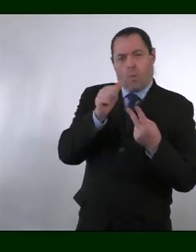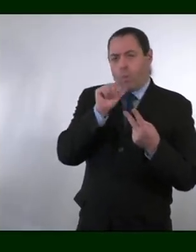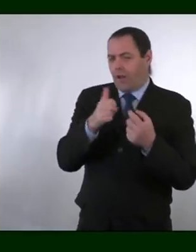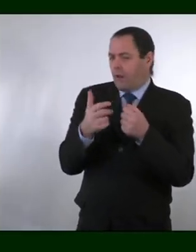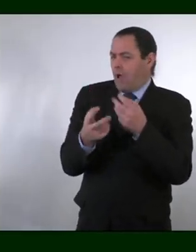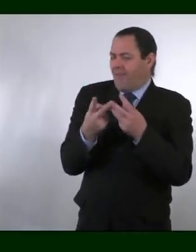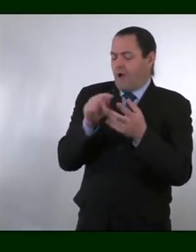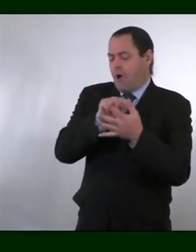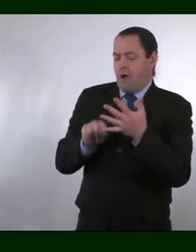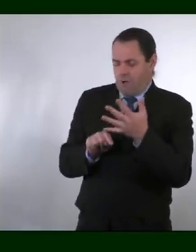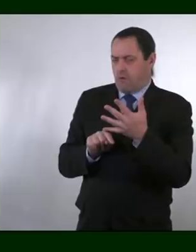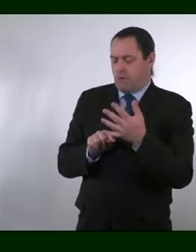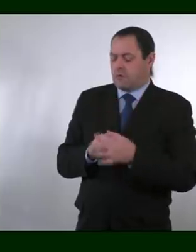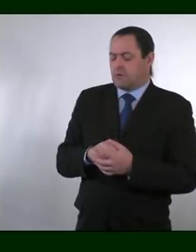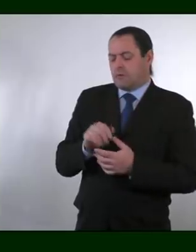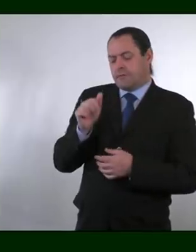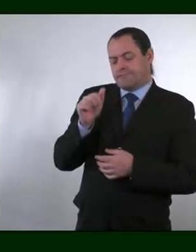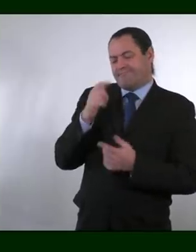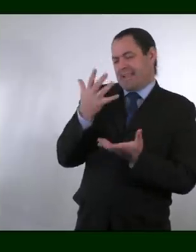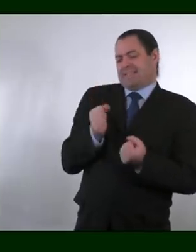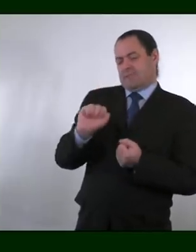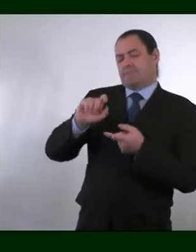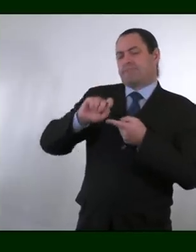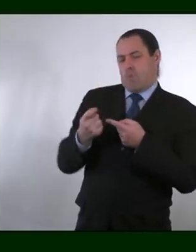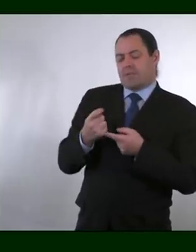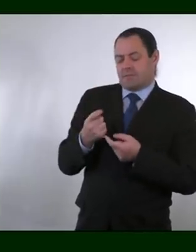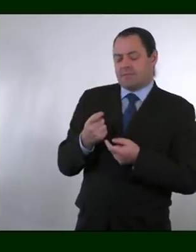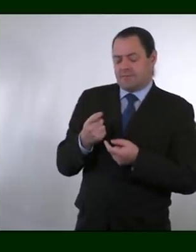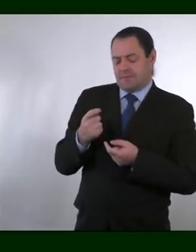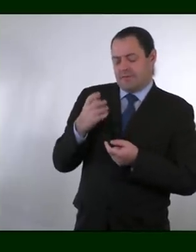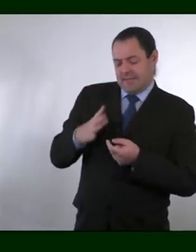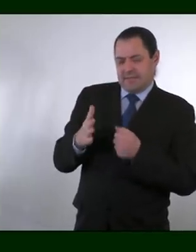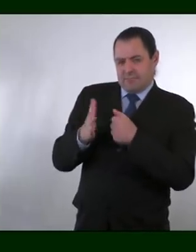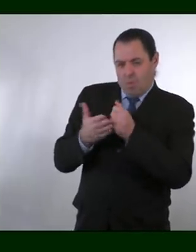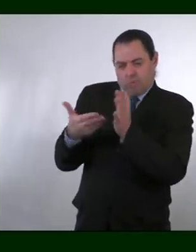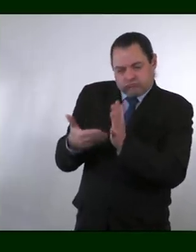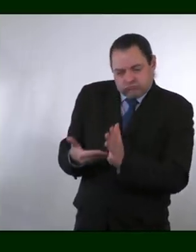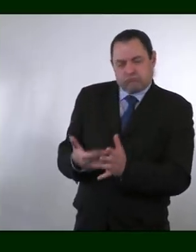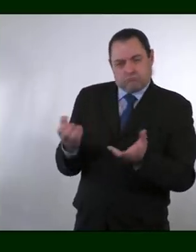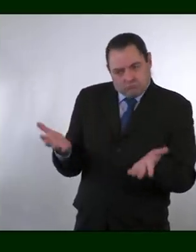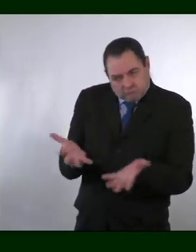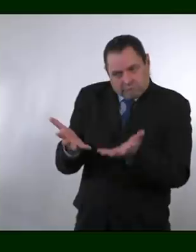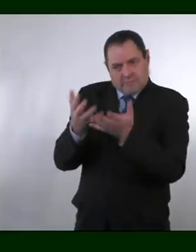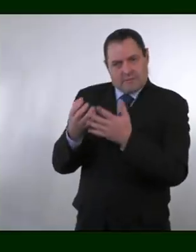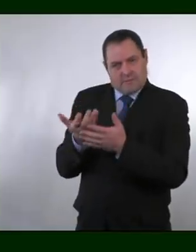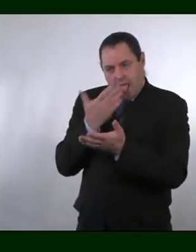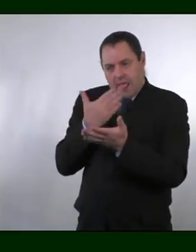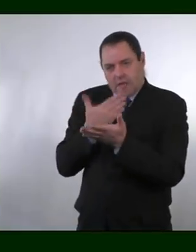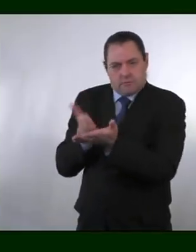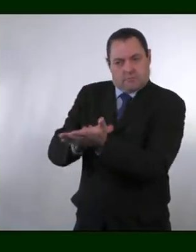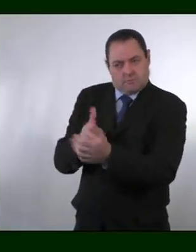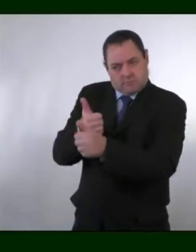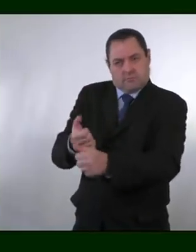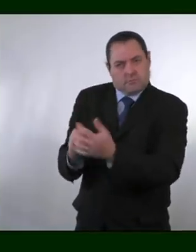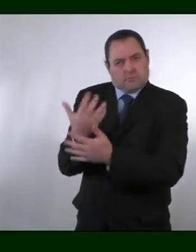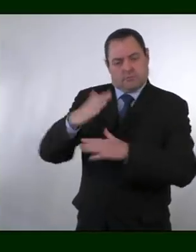take his point on board very sincerely—to boost investment in UK infrastructure in due course.